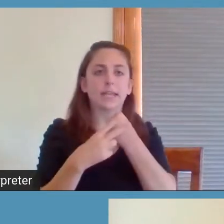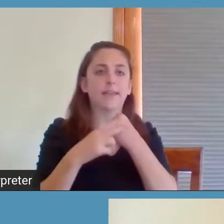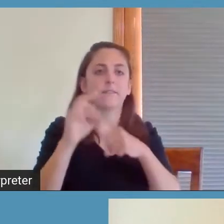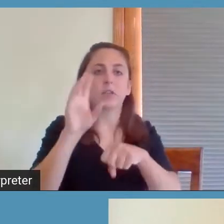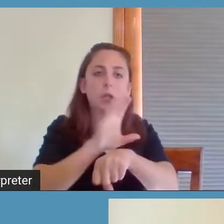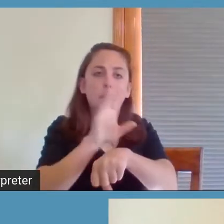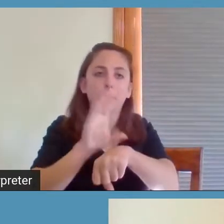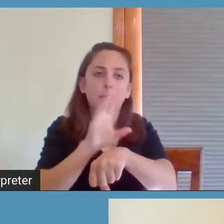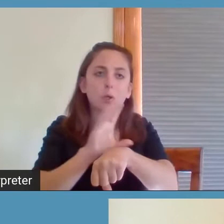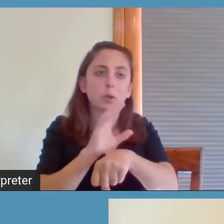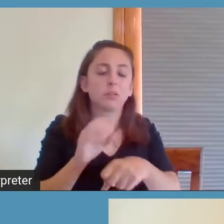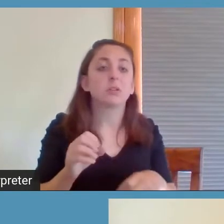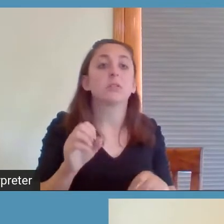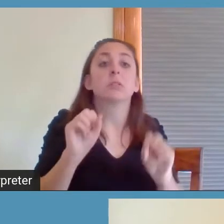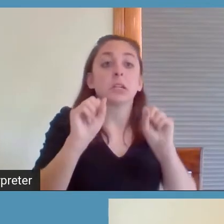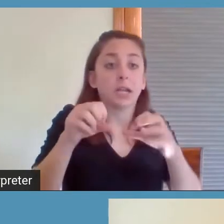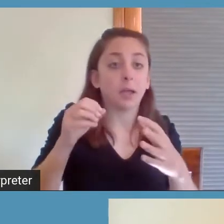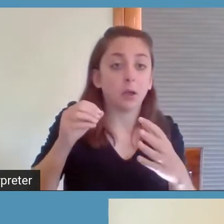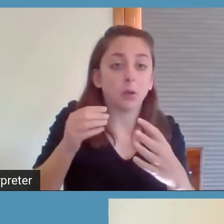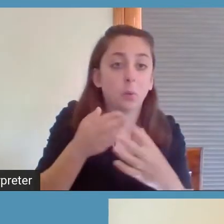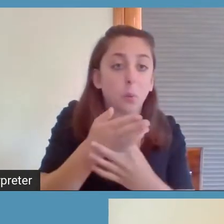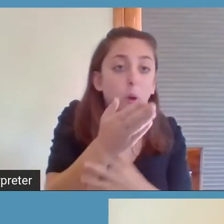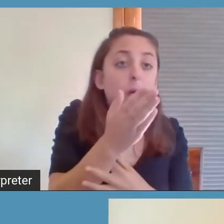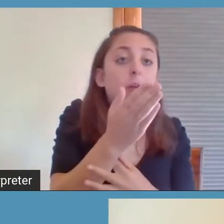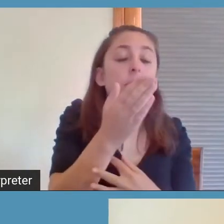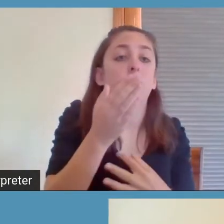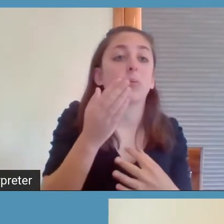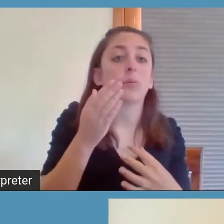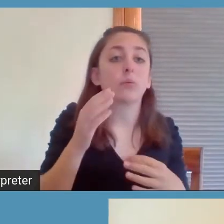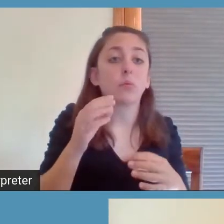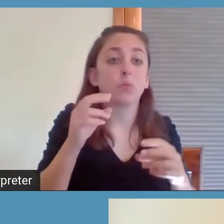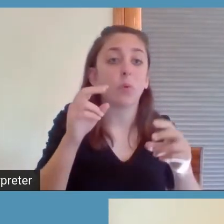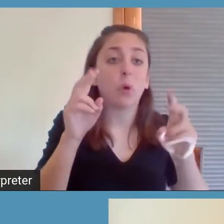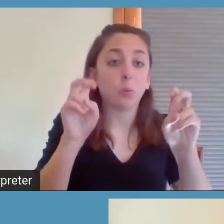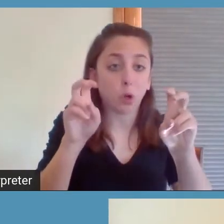record the way that the second life was done i did a walk through the cuts matrix space as well